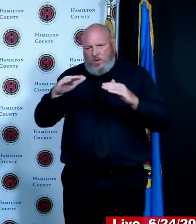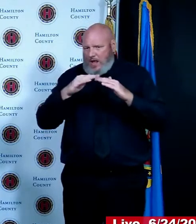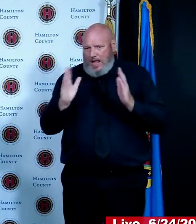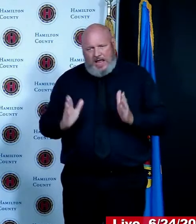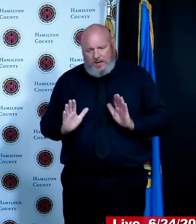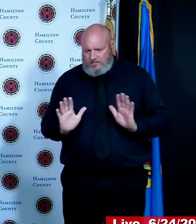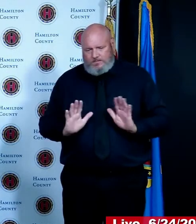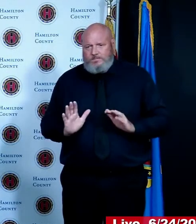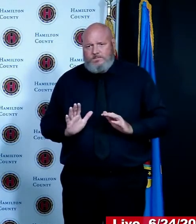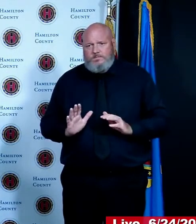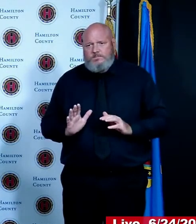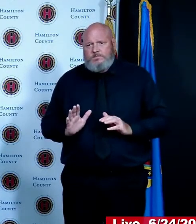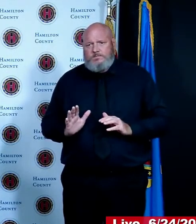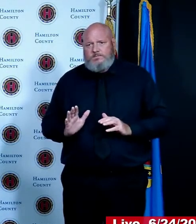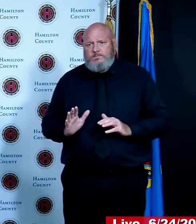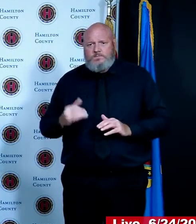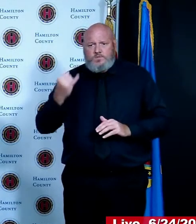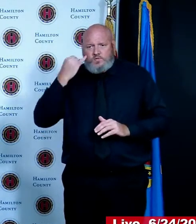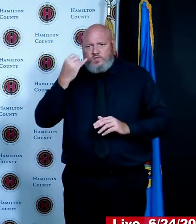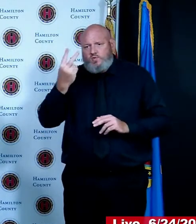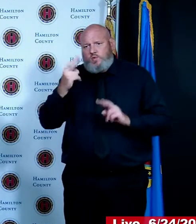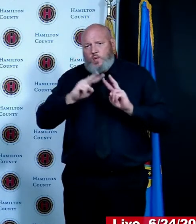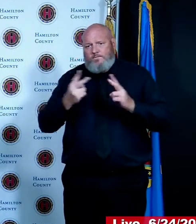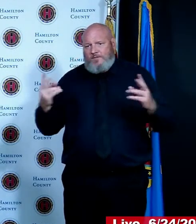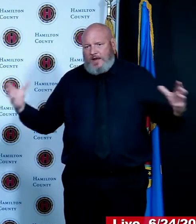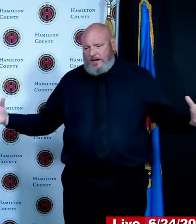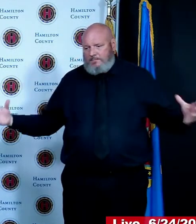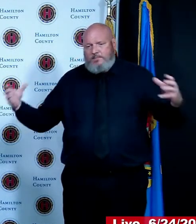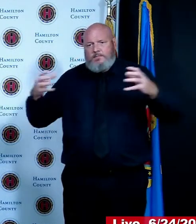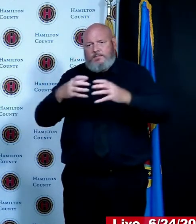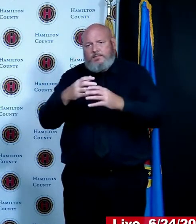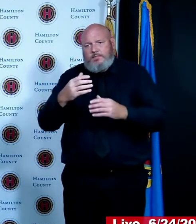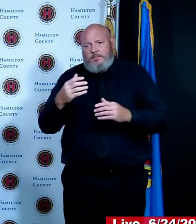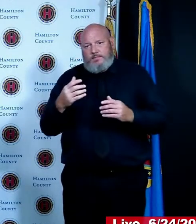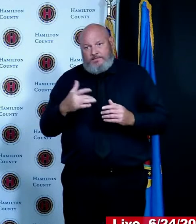doing what is what would you say about that today should you only be